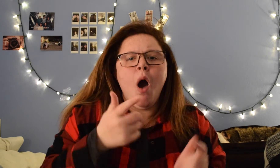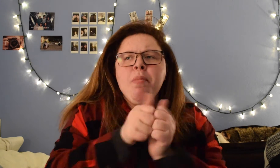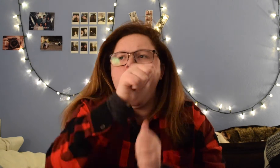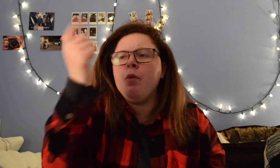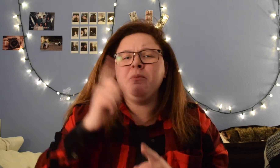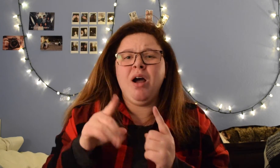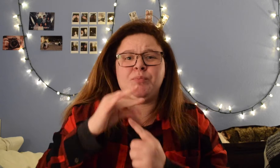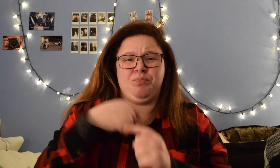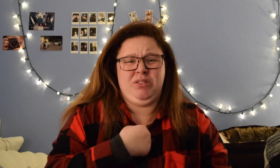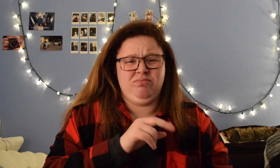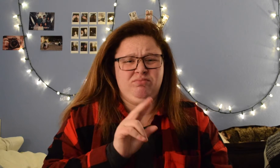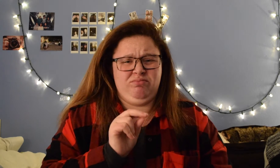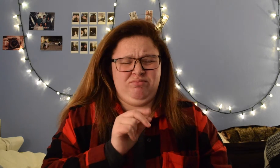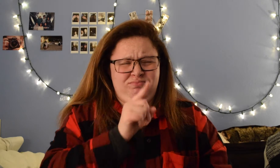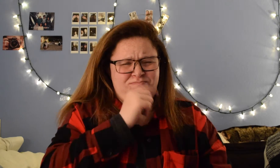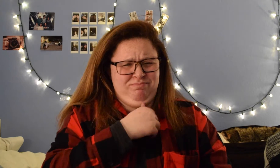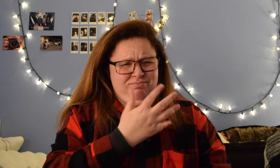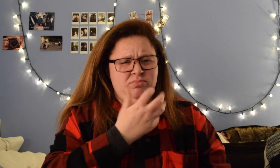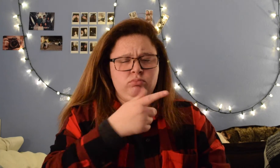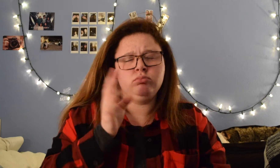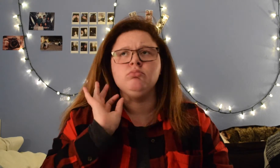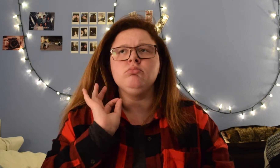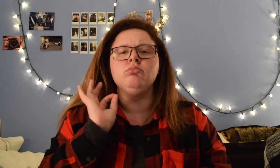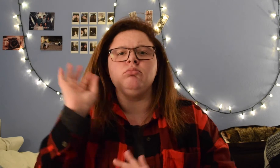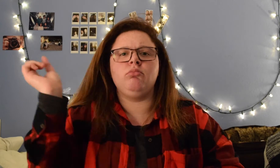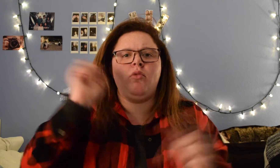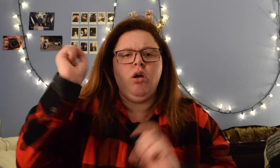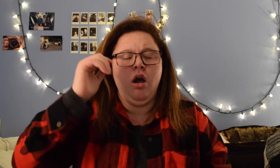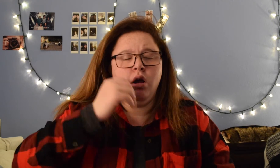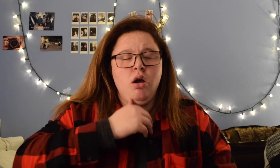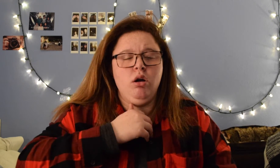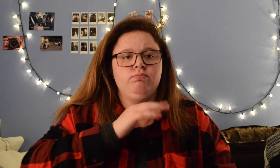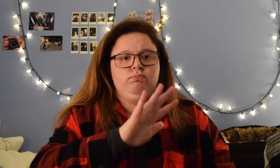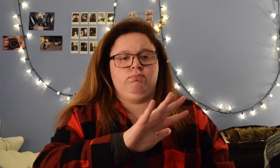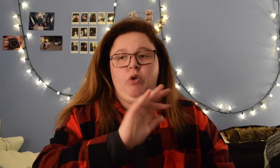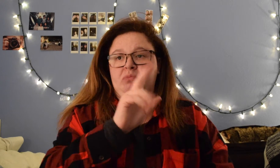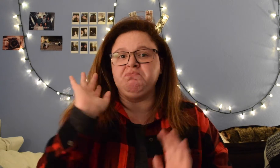The man was nice to everyone except for me. He was very snotty to me before I got off.